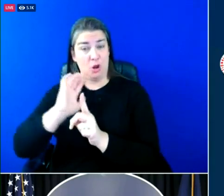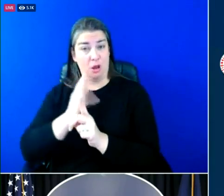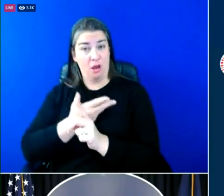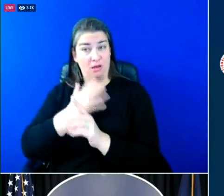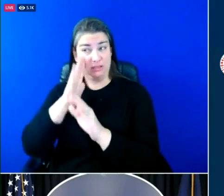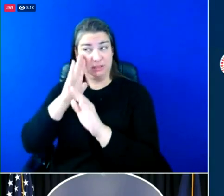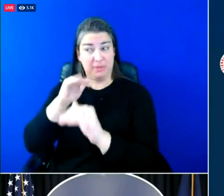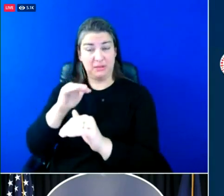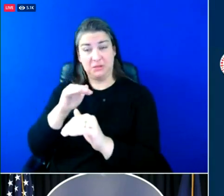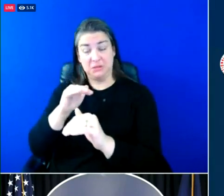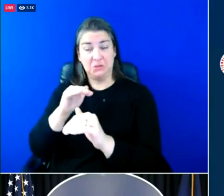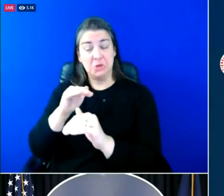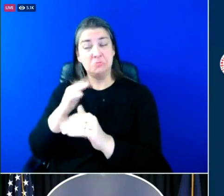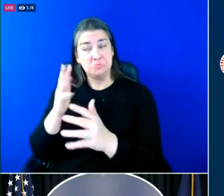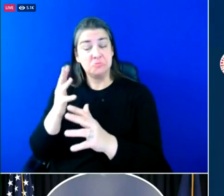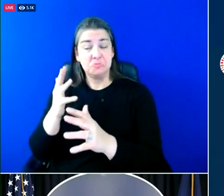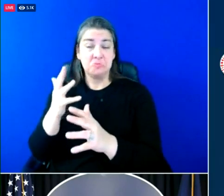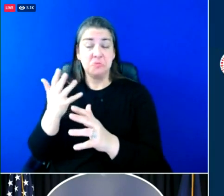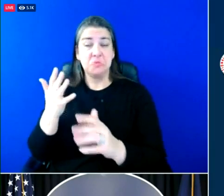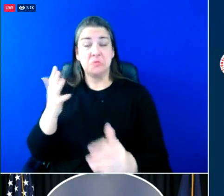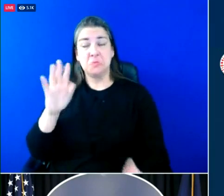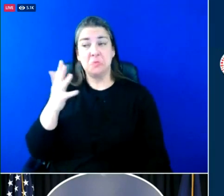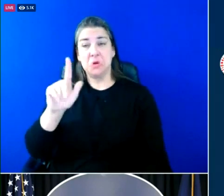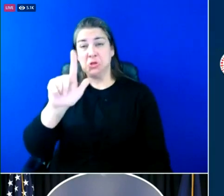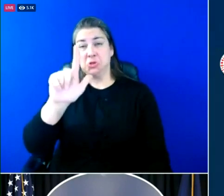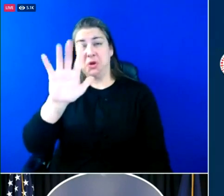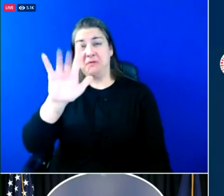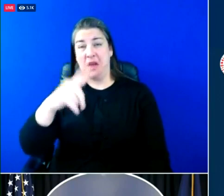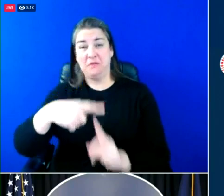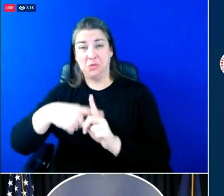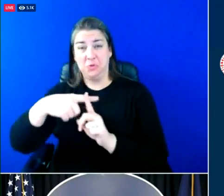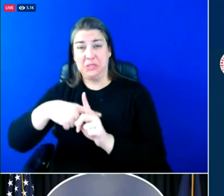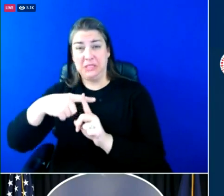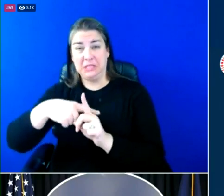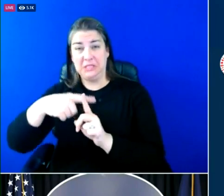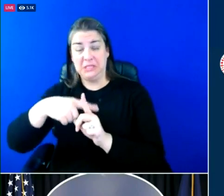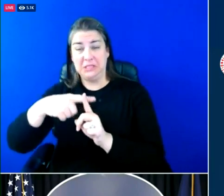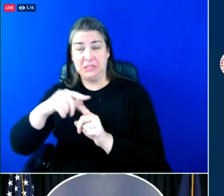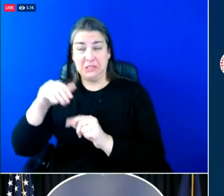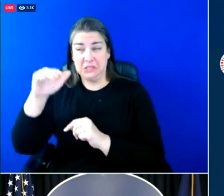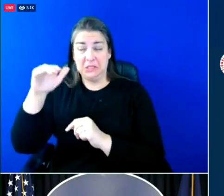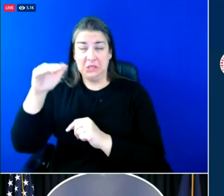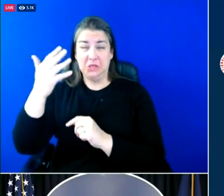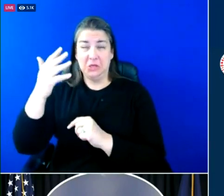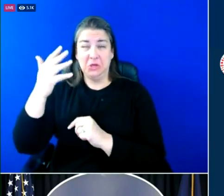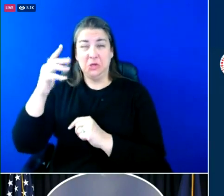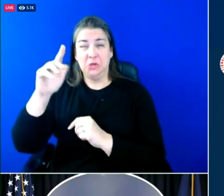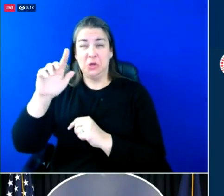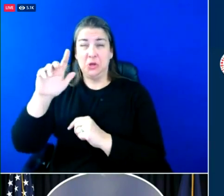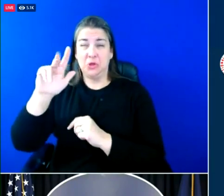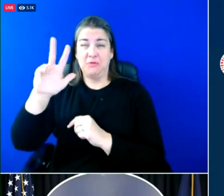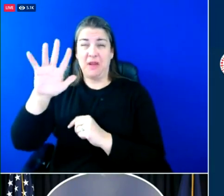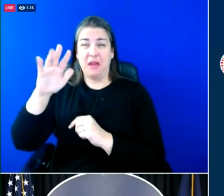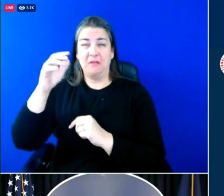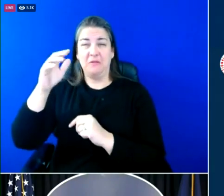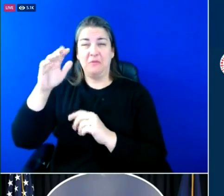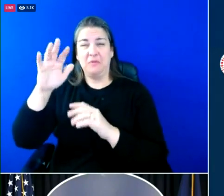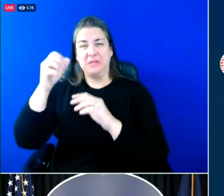in the around 25 in the North and 35 up in the South. Snow showers expected for